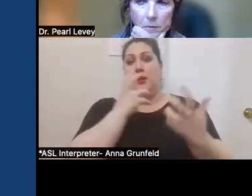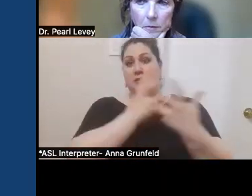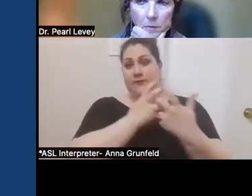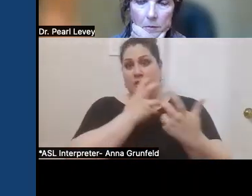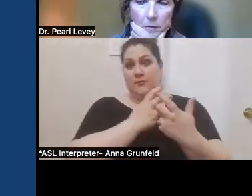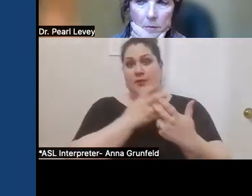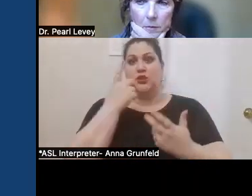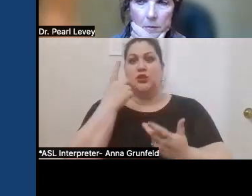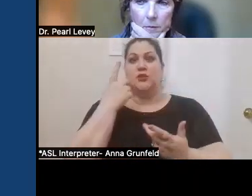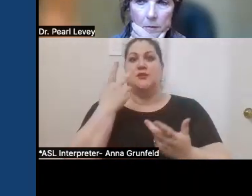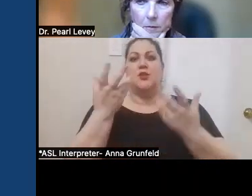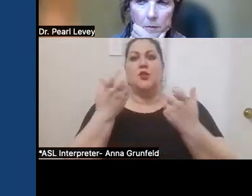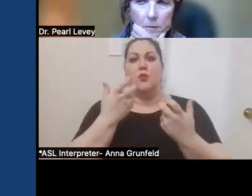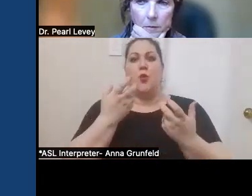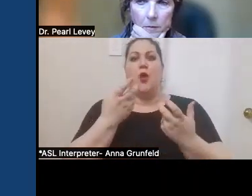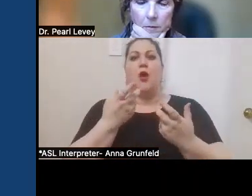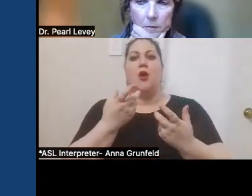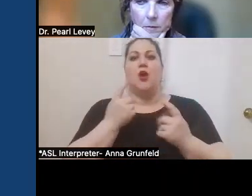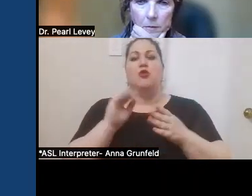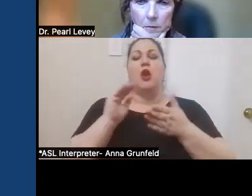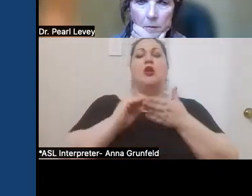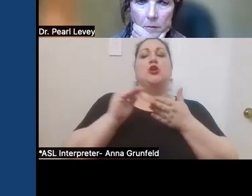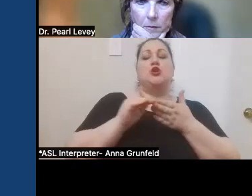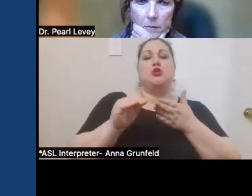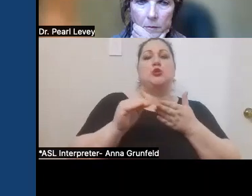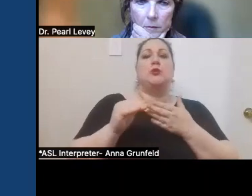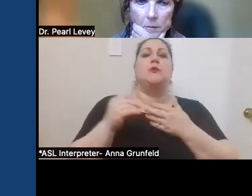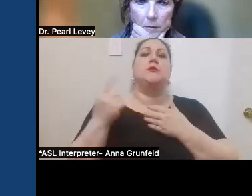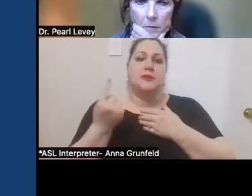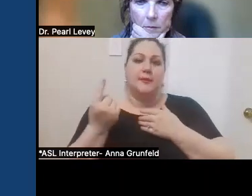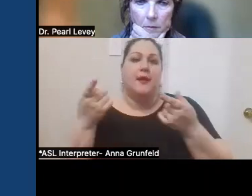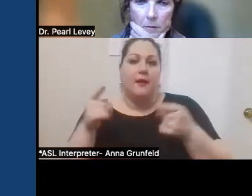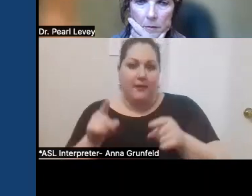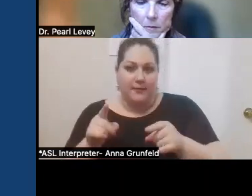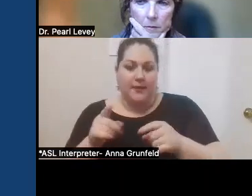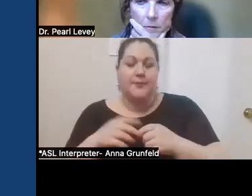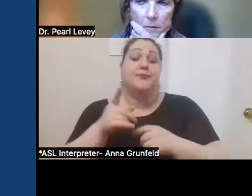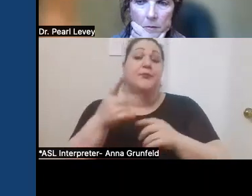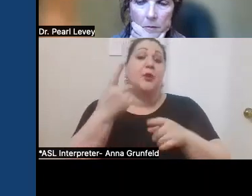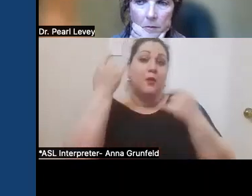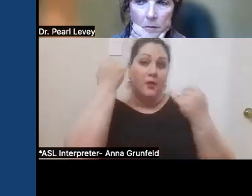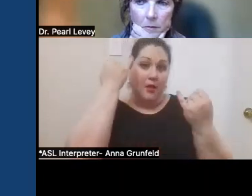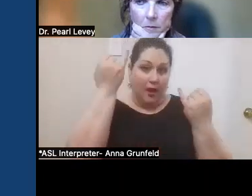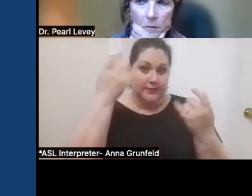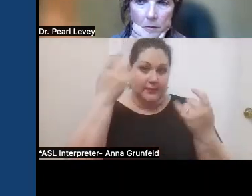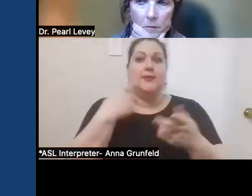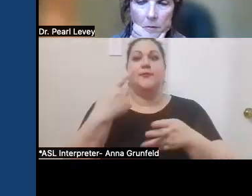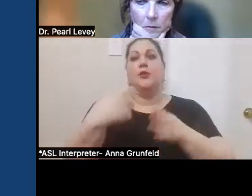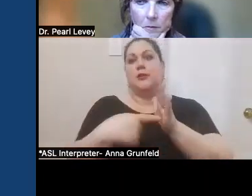So what this means of retroactive is that, for example, if a student took an exam, didn't pass.